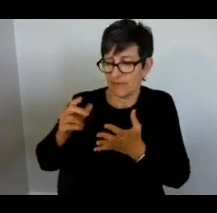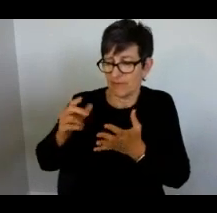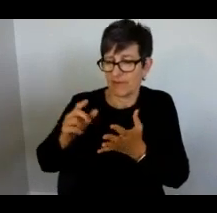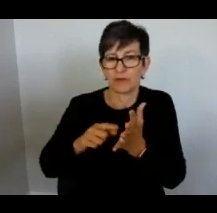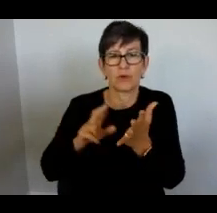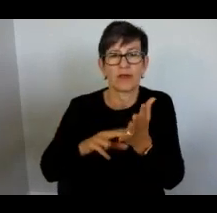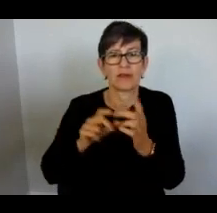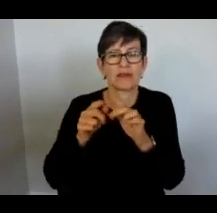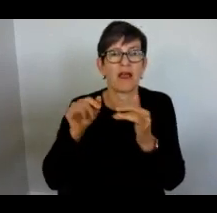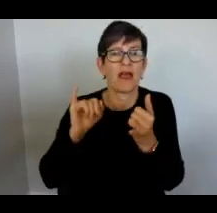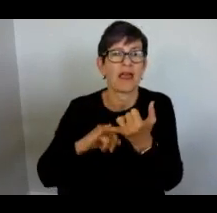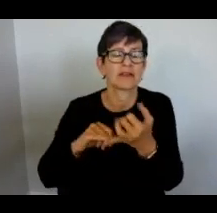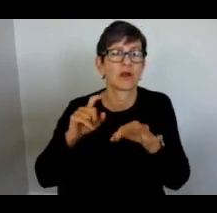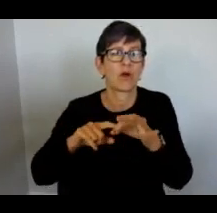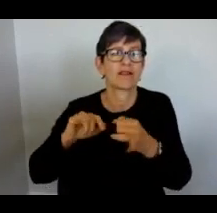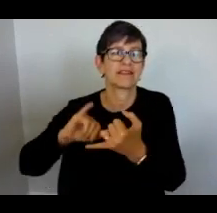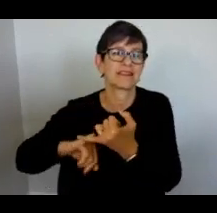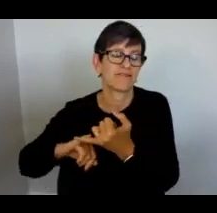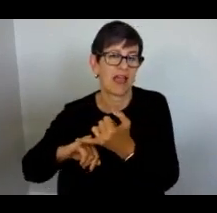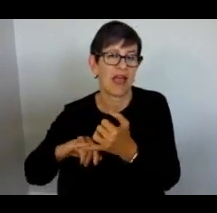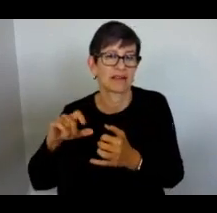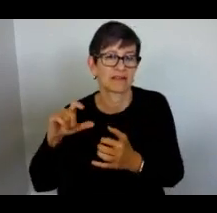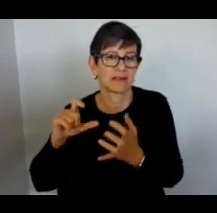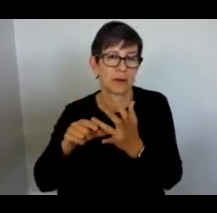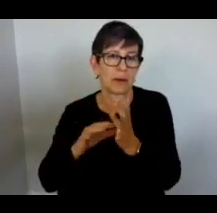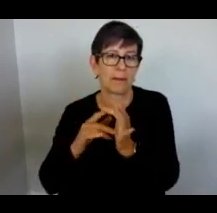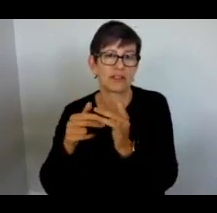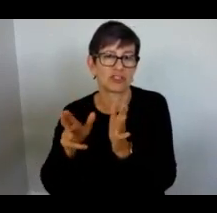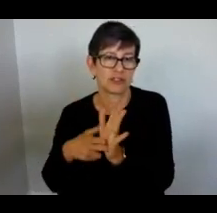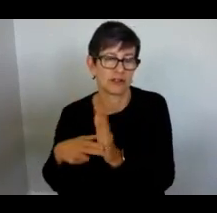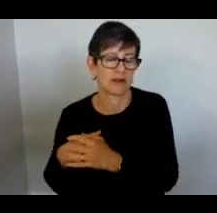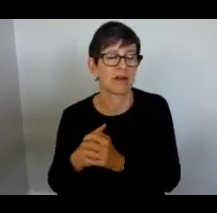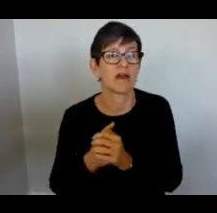All right. Thank you, Mark, and thank you, everybody, for your valuable input